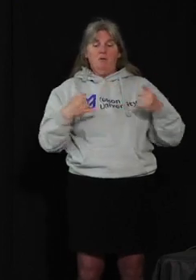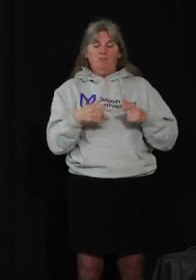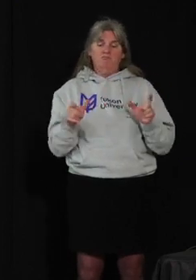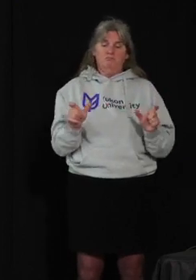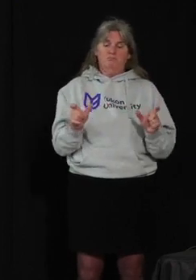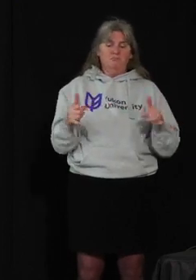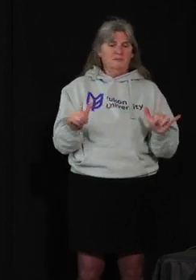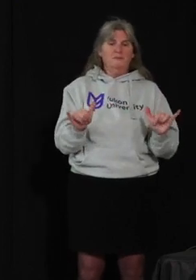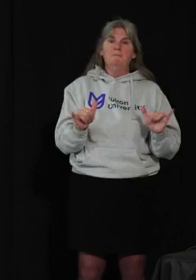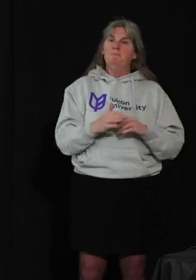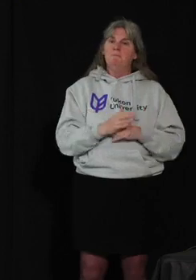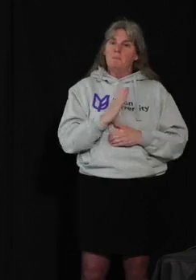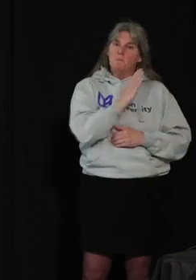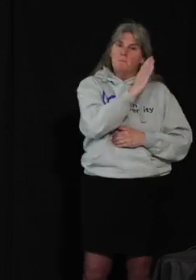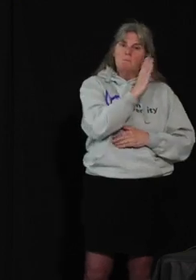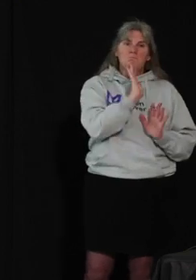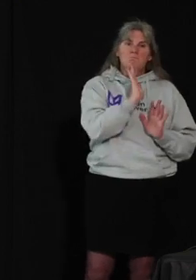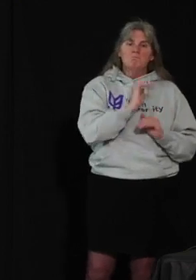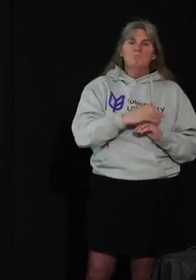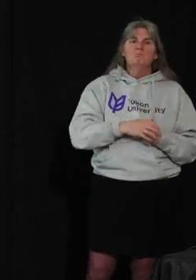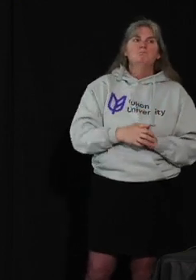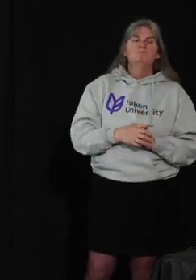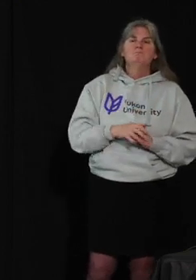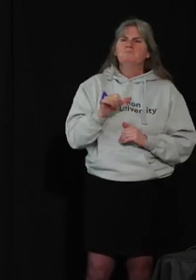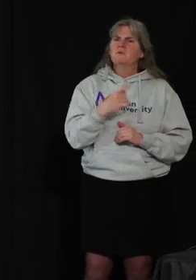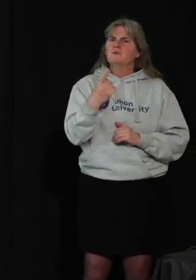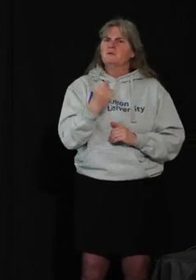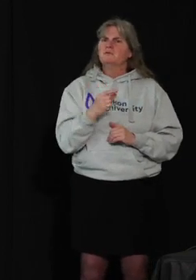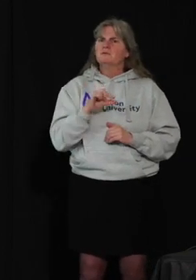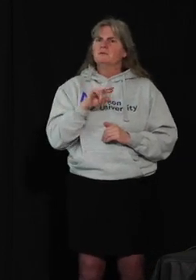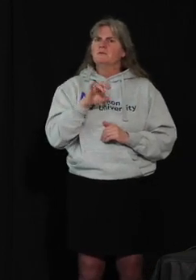our borders.